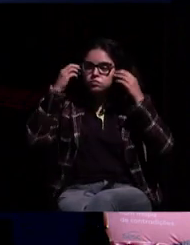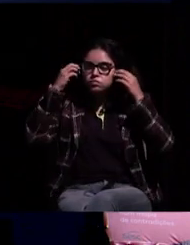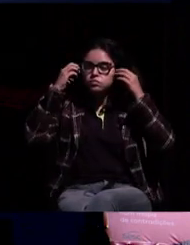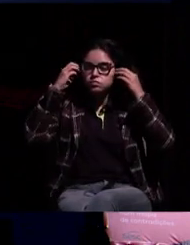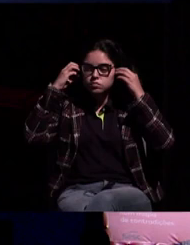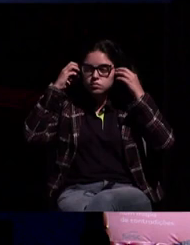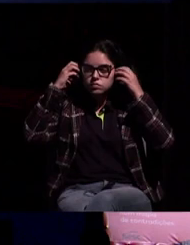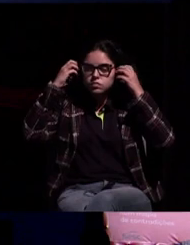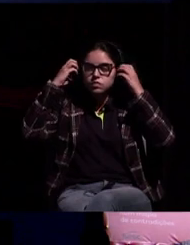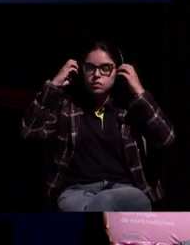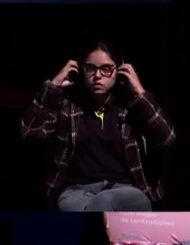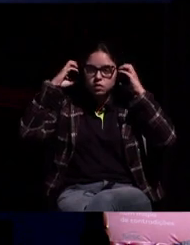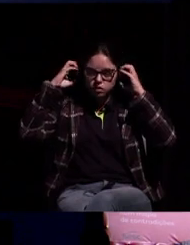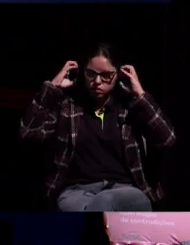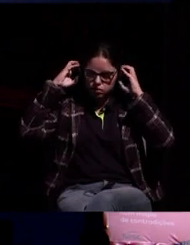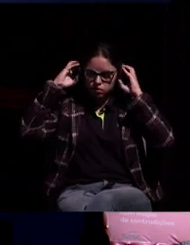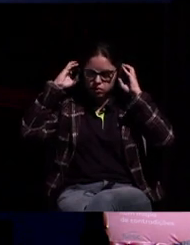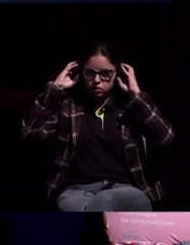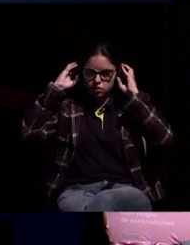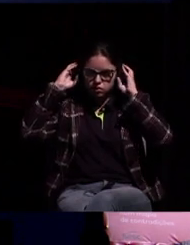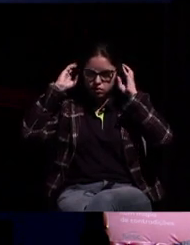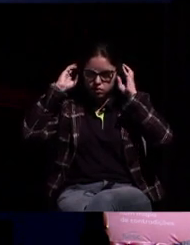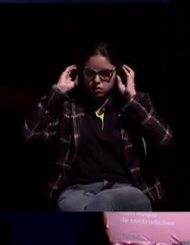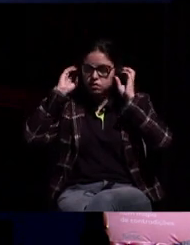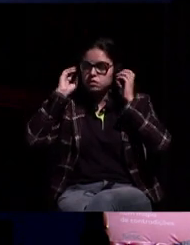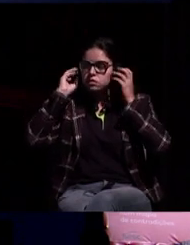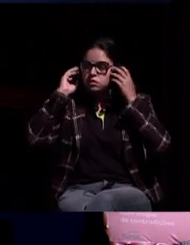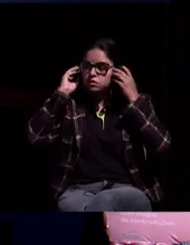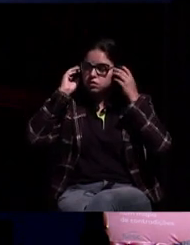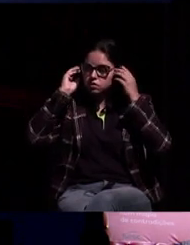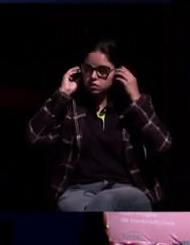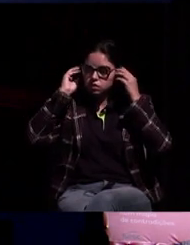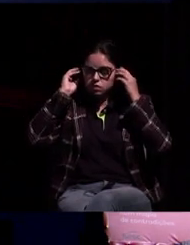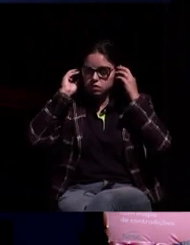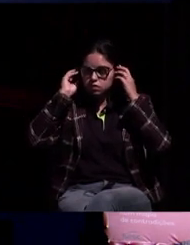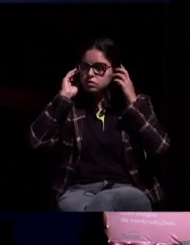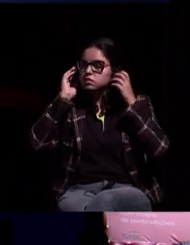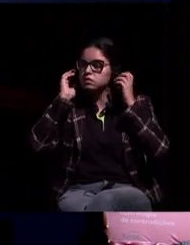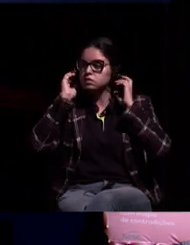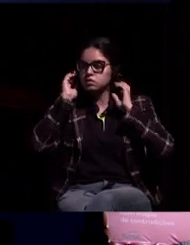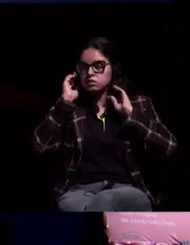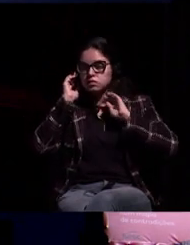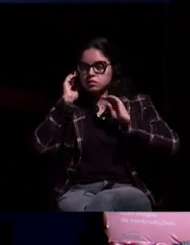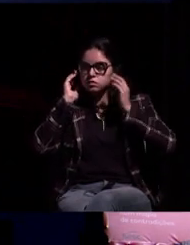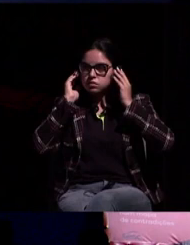whether there exist power relationships, and political relationships